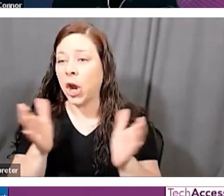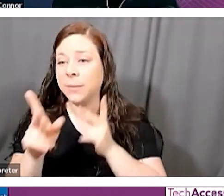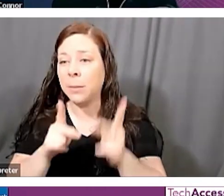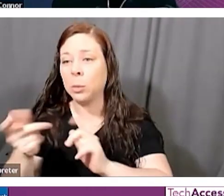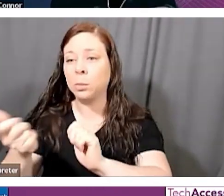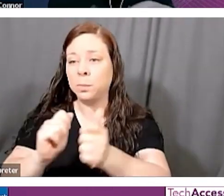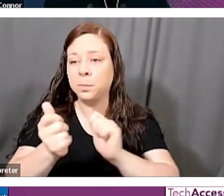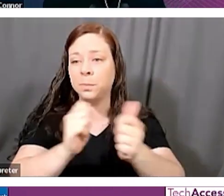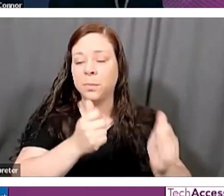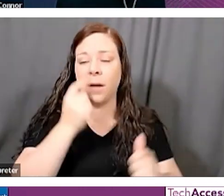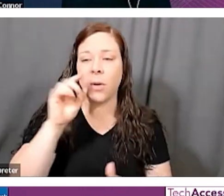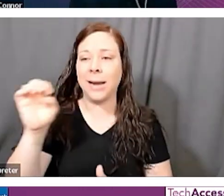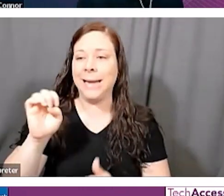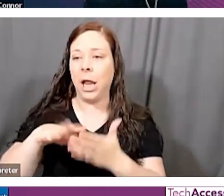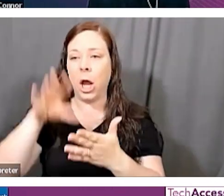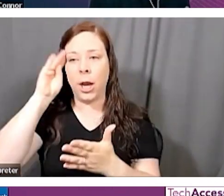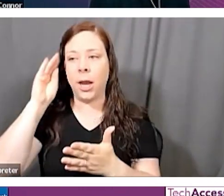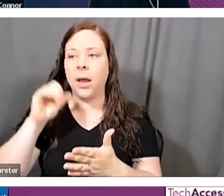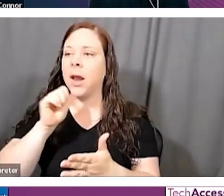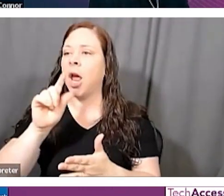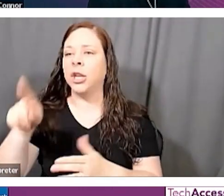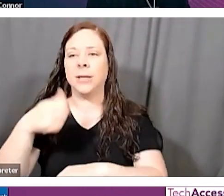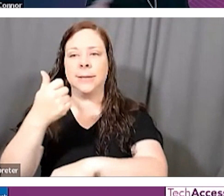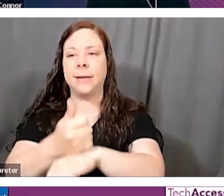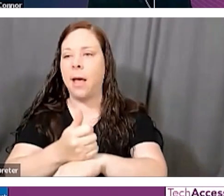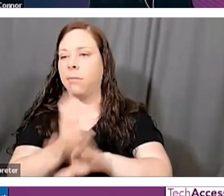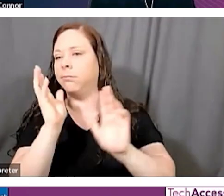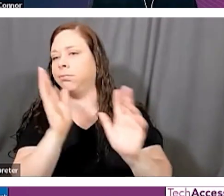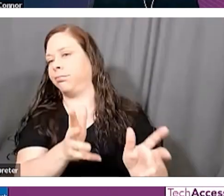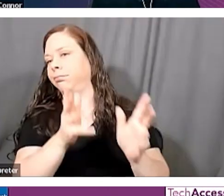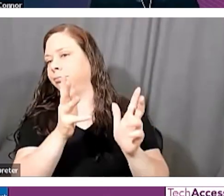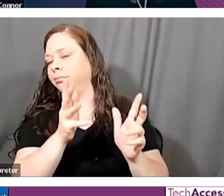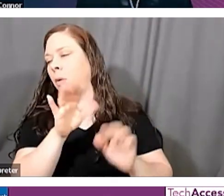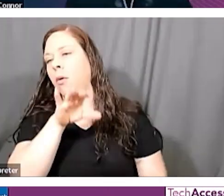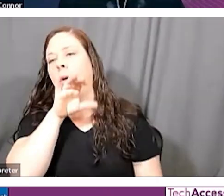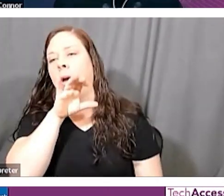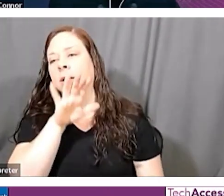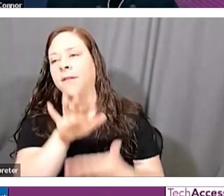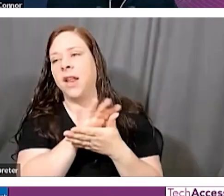on this e-learning, not just set it and forget it and watch that video play and oh look, it says I was on that page